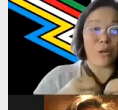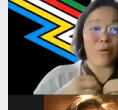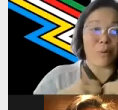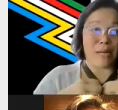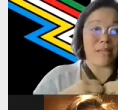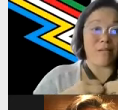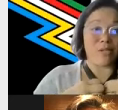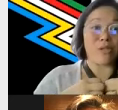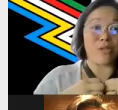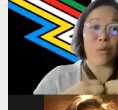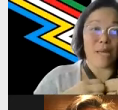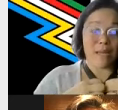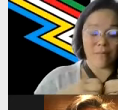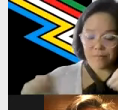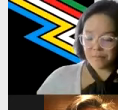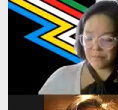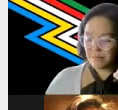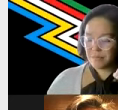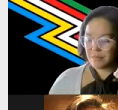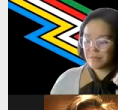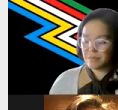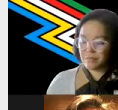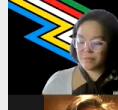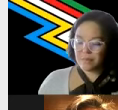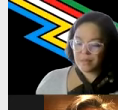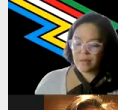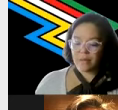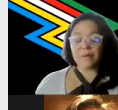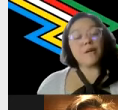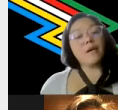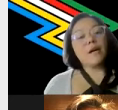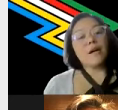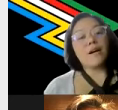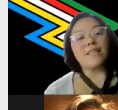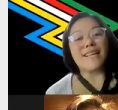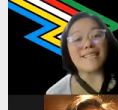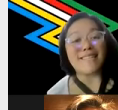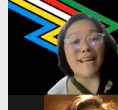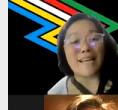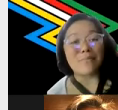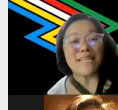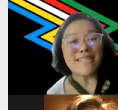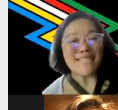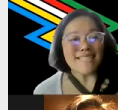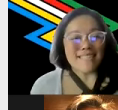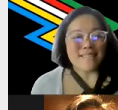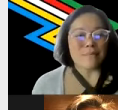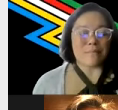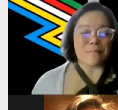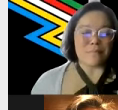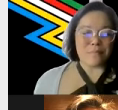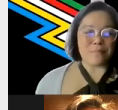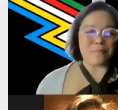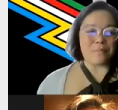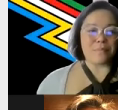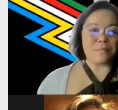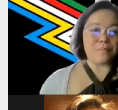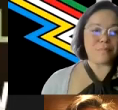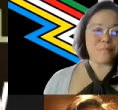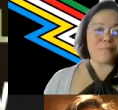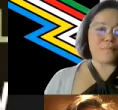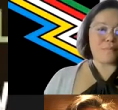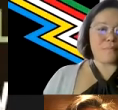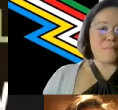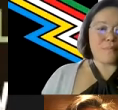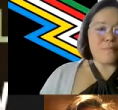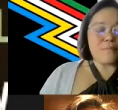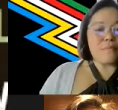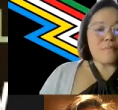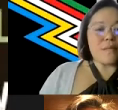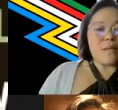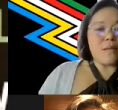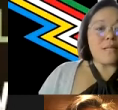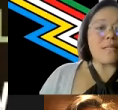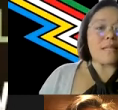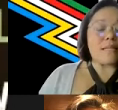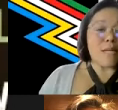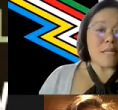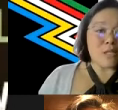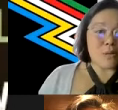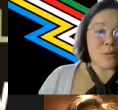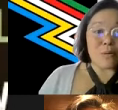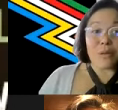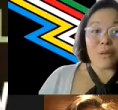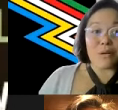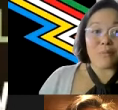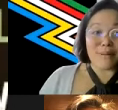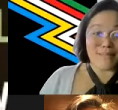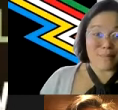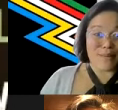oppressive to so many. Next slide please. This leads me into the third principle that